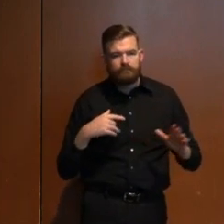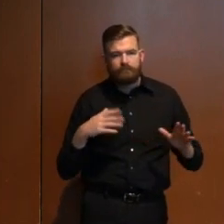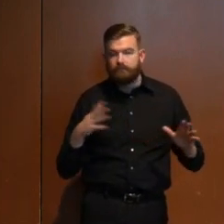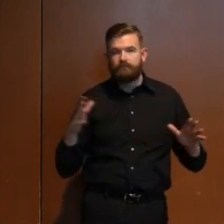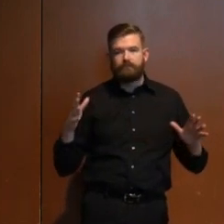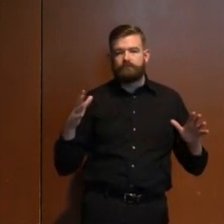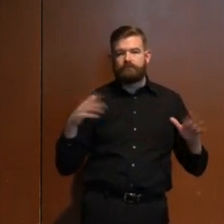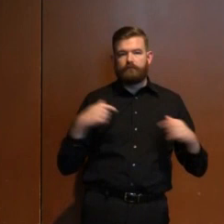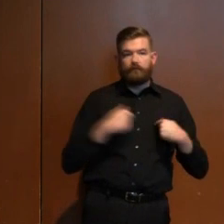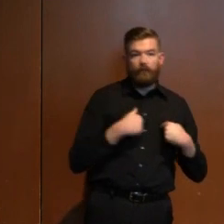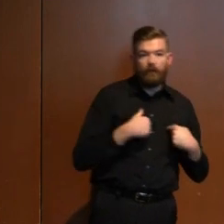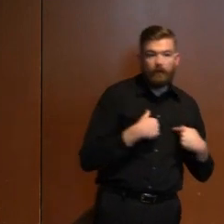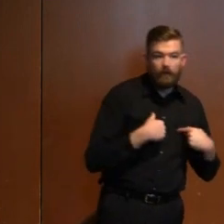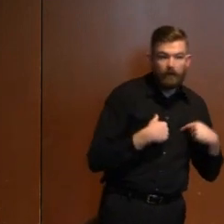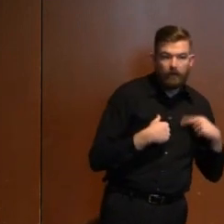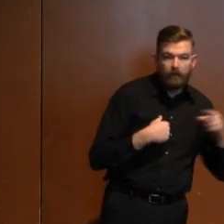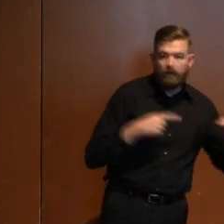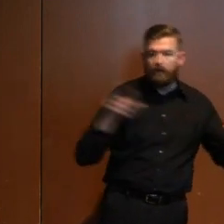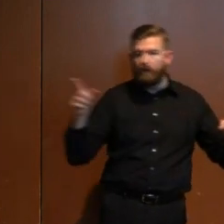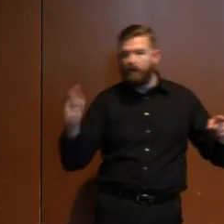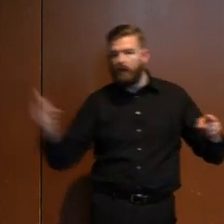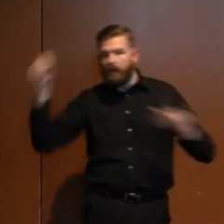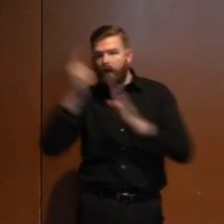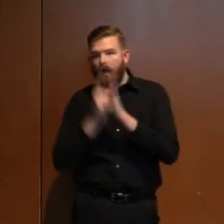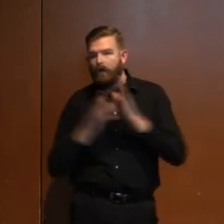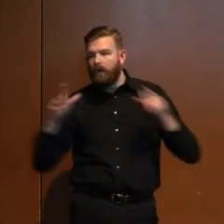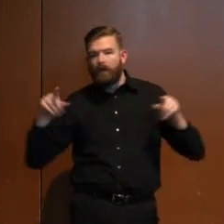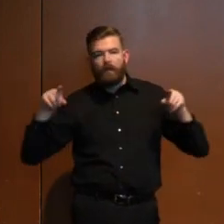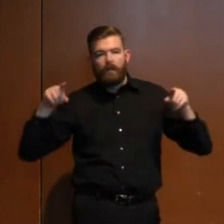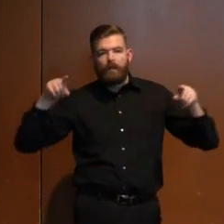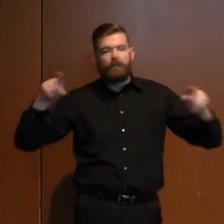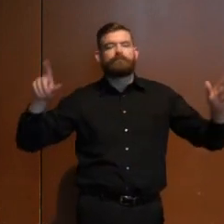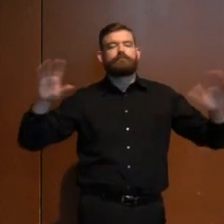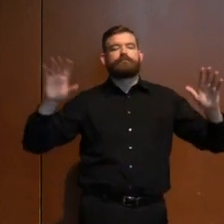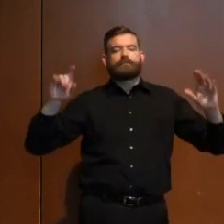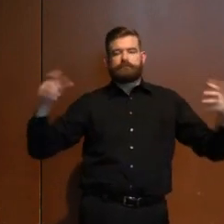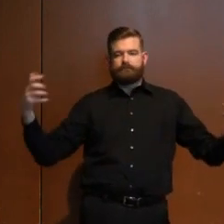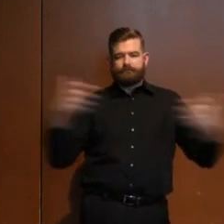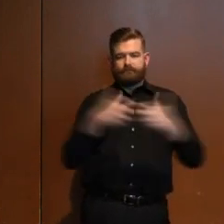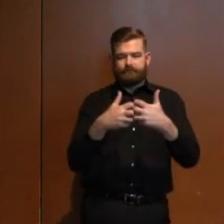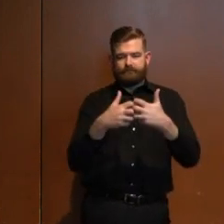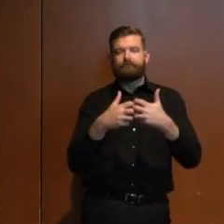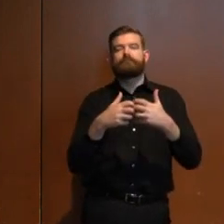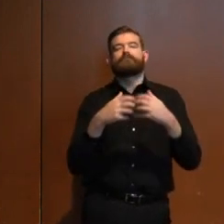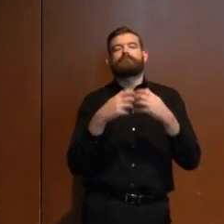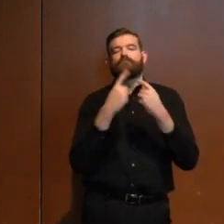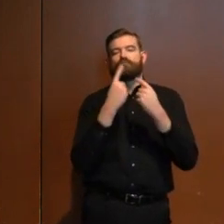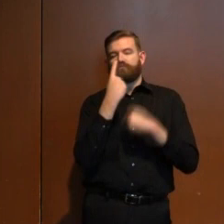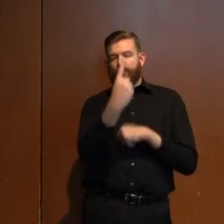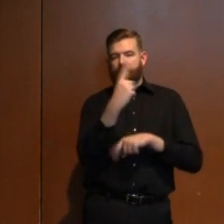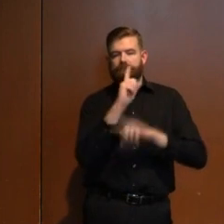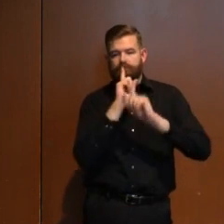WE HAD TO WORK OUT SOME OF THE DETAILS ABOUT THAT CHALLENGE BECAUSE TECHNICALLY THE ATTORNEY GENERAL OVERSEES THEM. WE JUST WANTED TO MAKE SURE